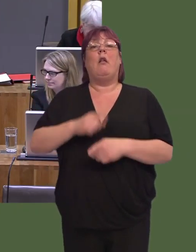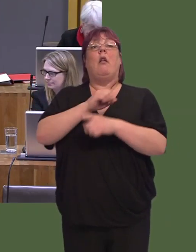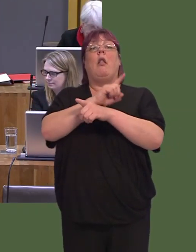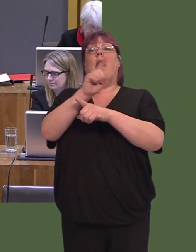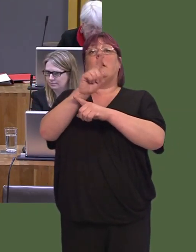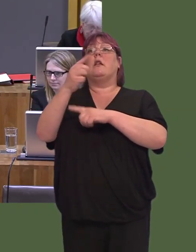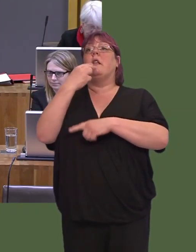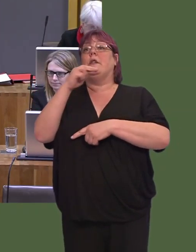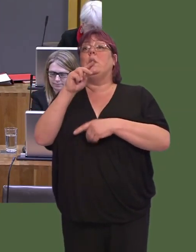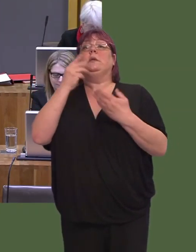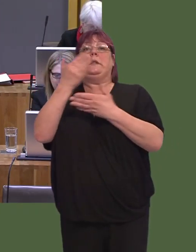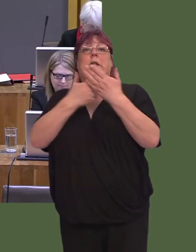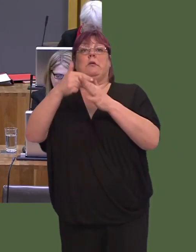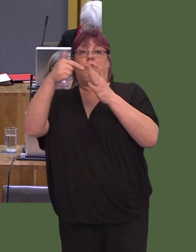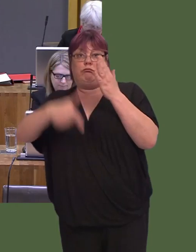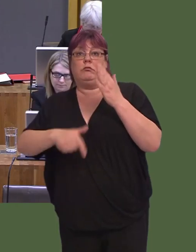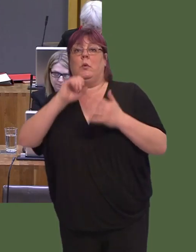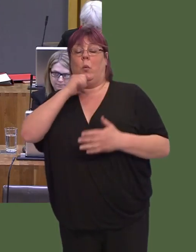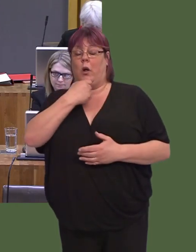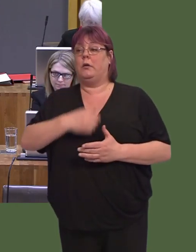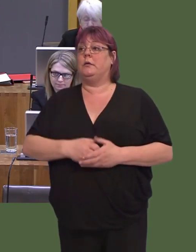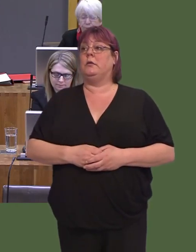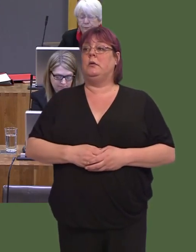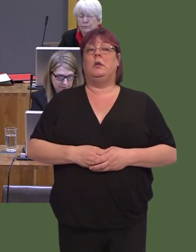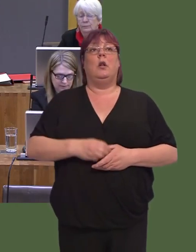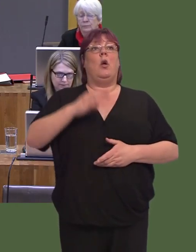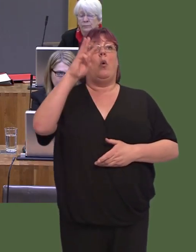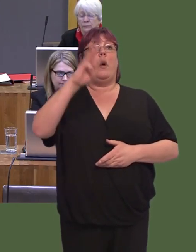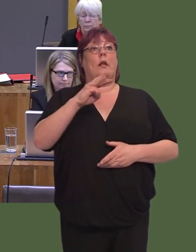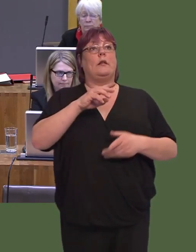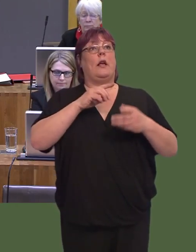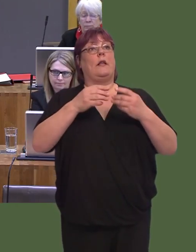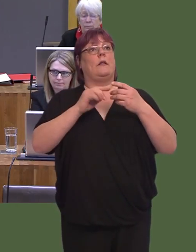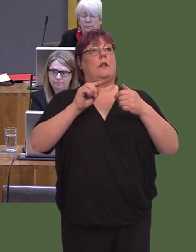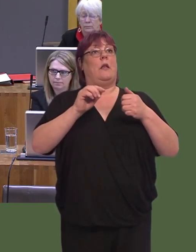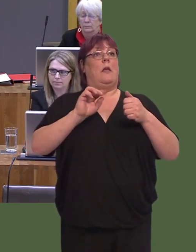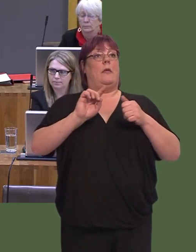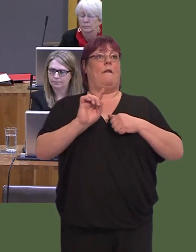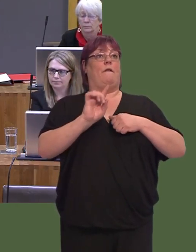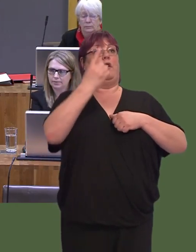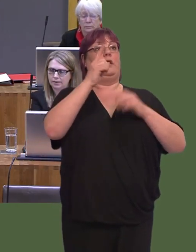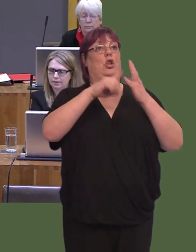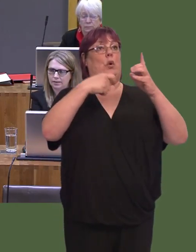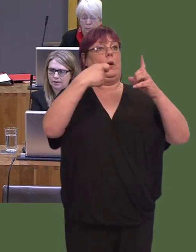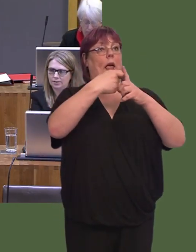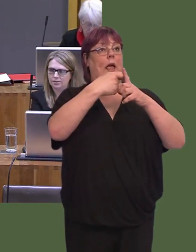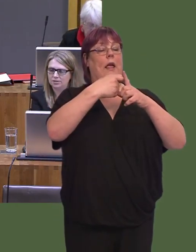I just think it's worth pointing out that Wales has the highest municipal recycling rate in the UK, the second highest in Europe and the third highest in in the world.